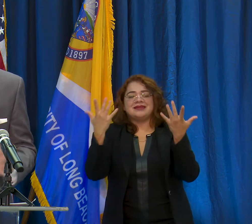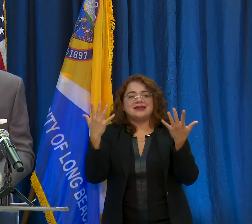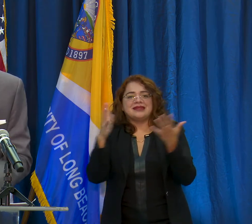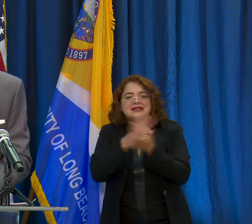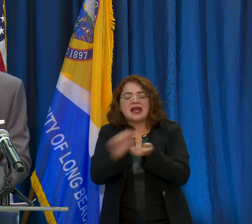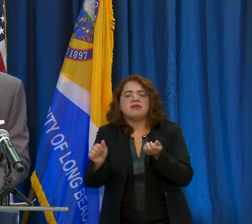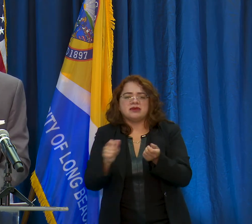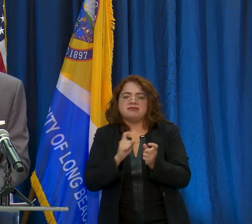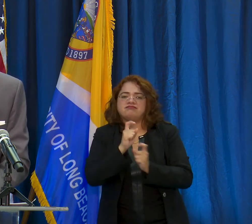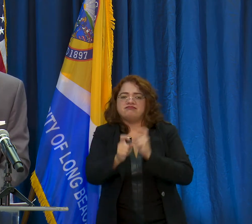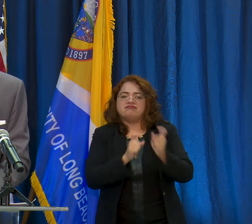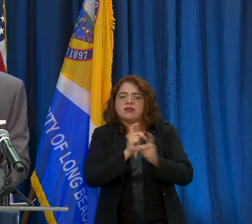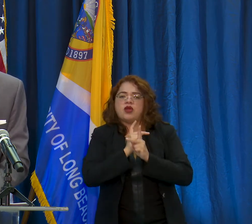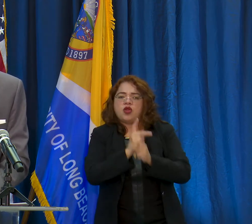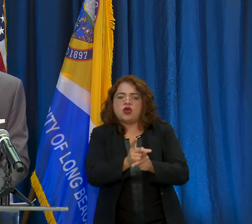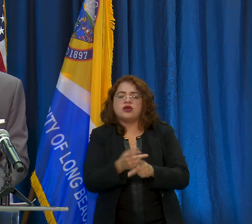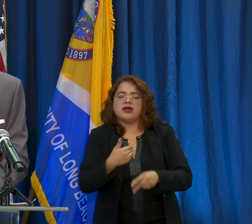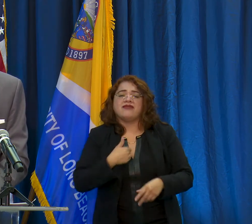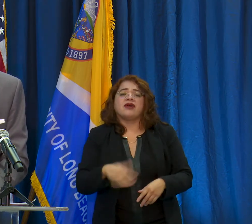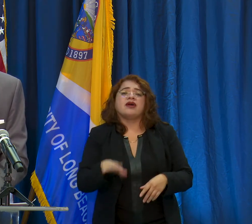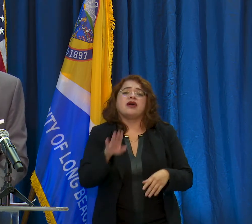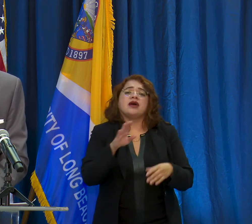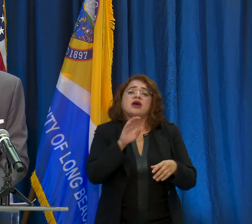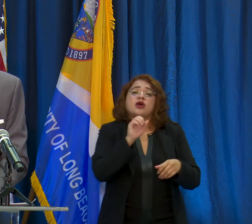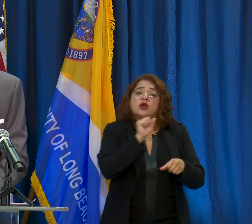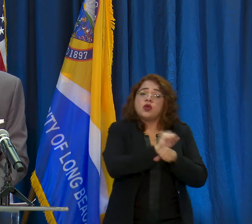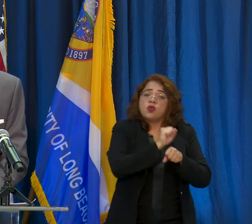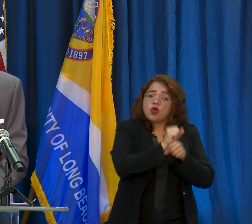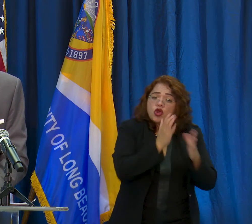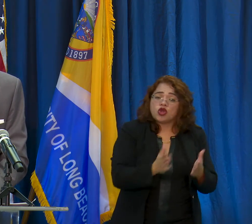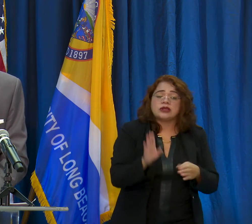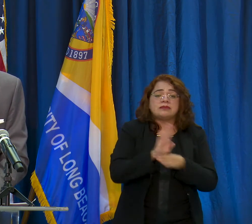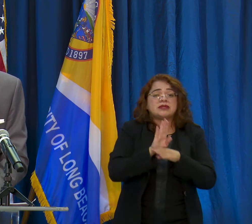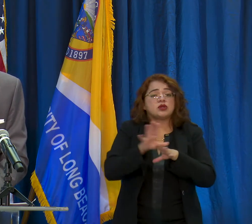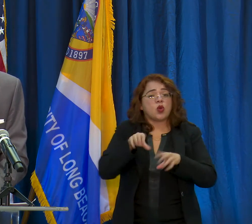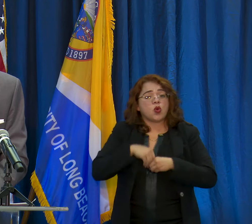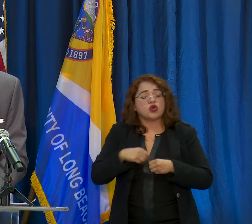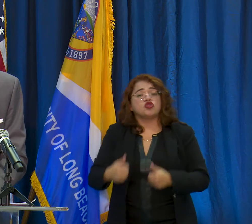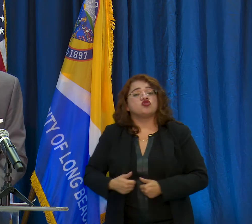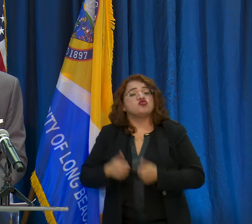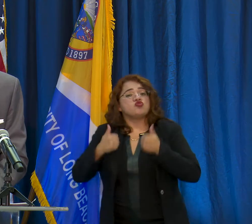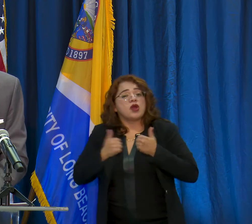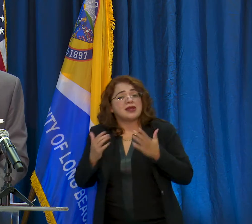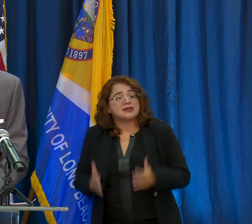All business owners, workers or residents can find more information about these